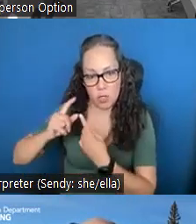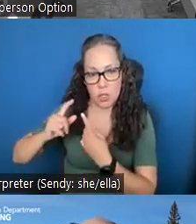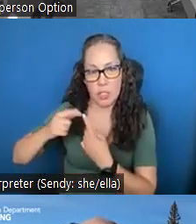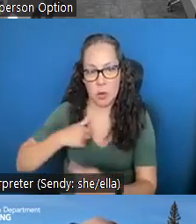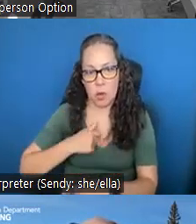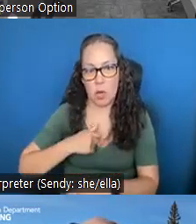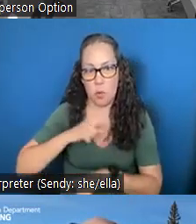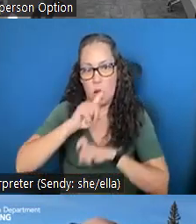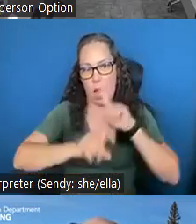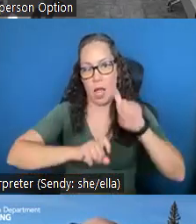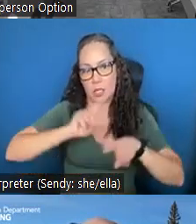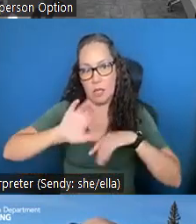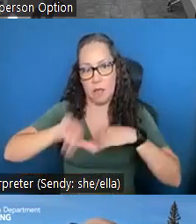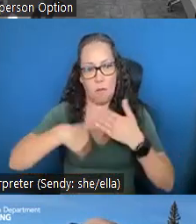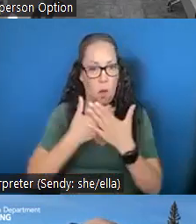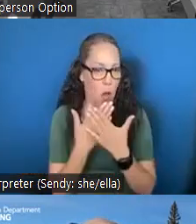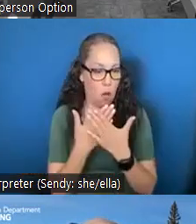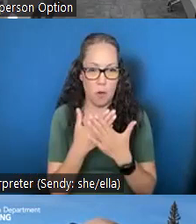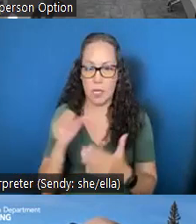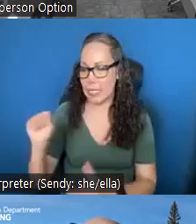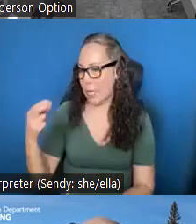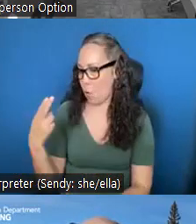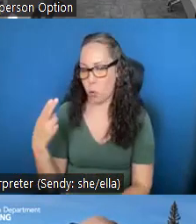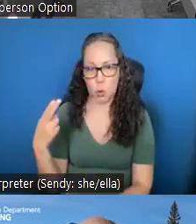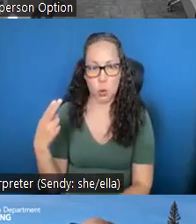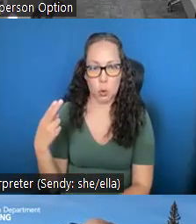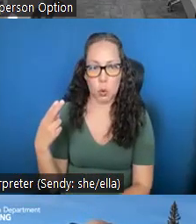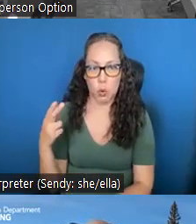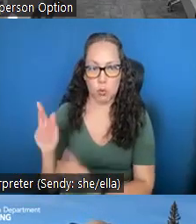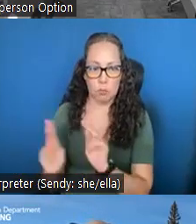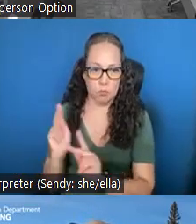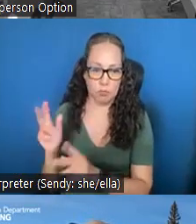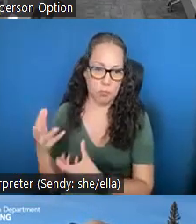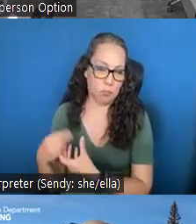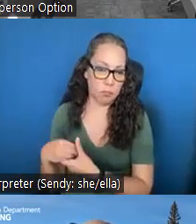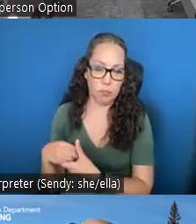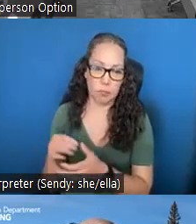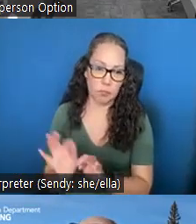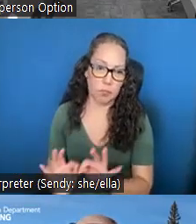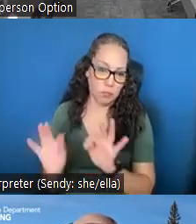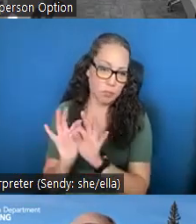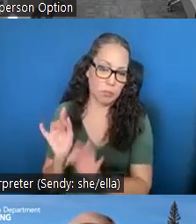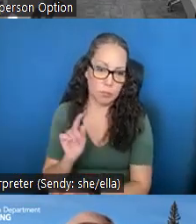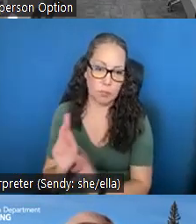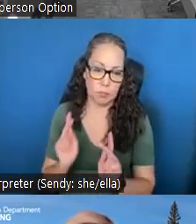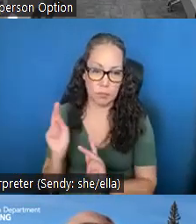of all stakeholders so that that informed the stakeholder um feedback that is available in